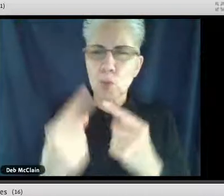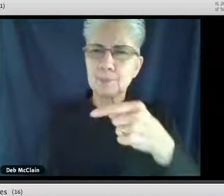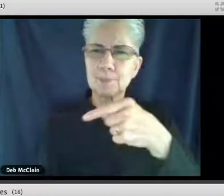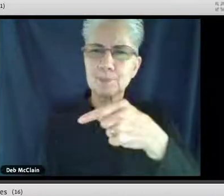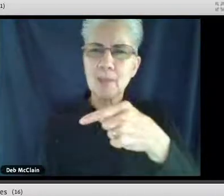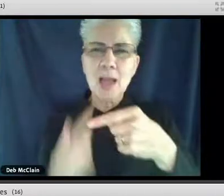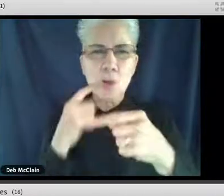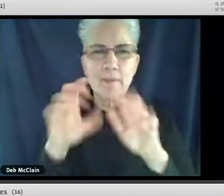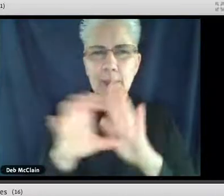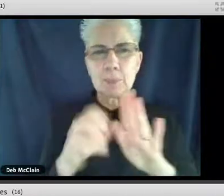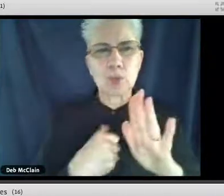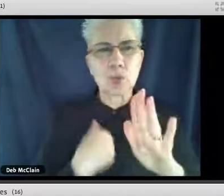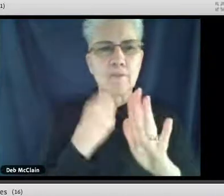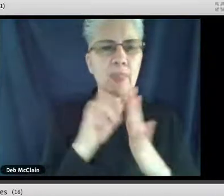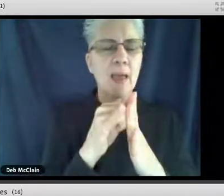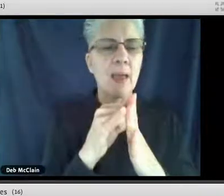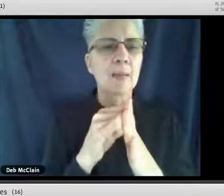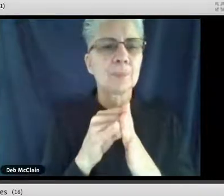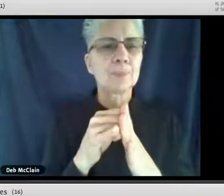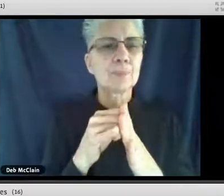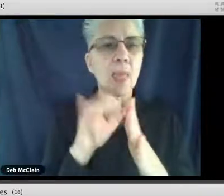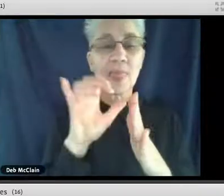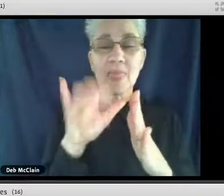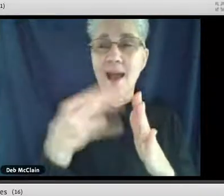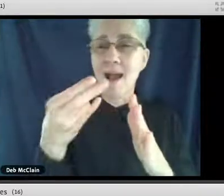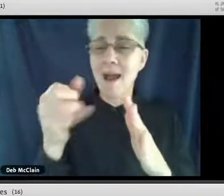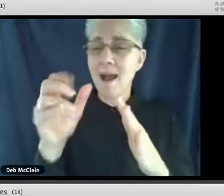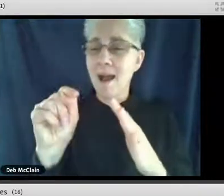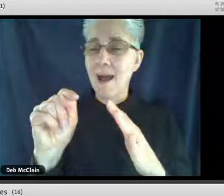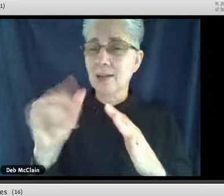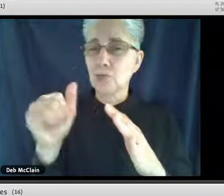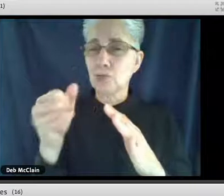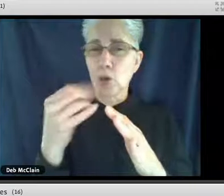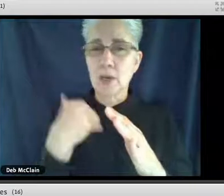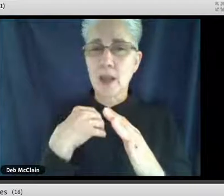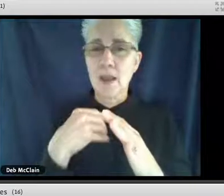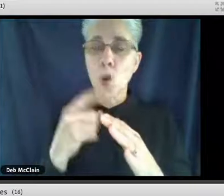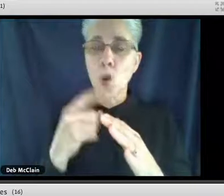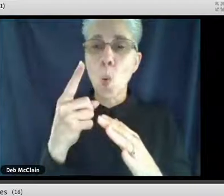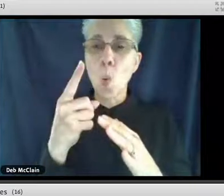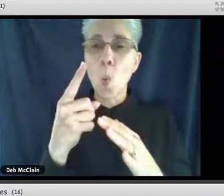I apologize for that. Hotjar is... You can have one site for free,